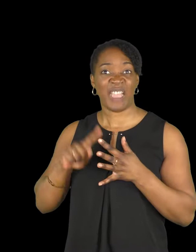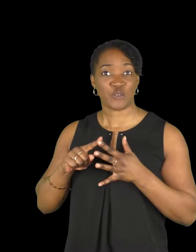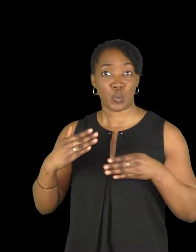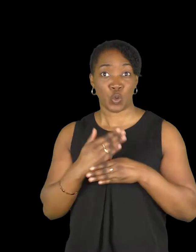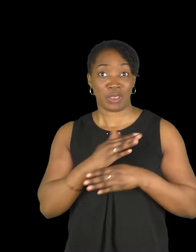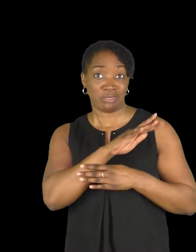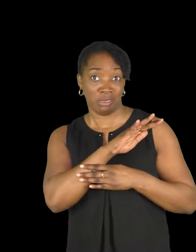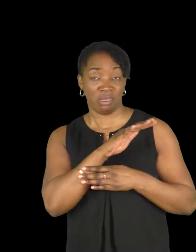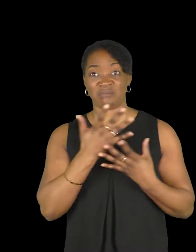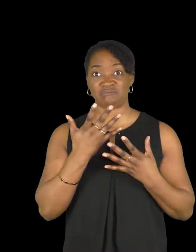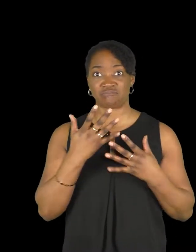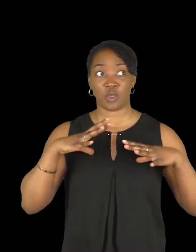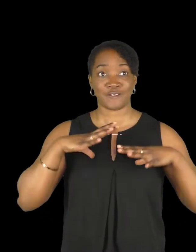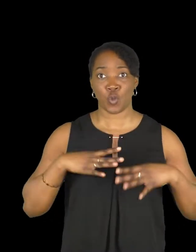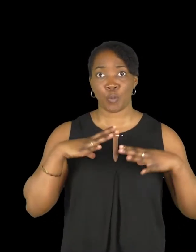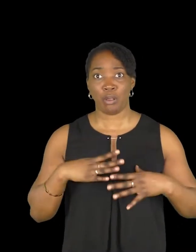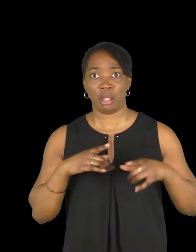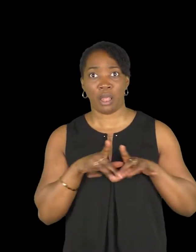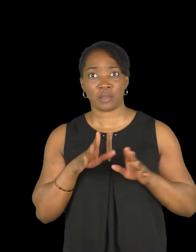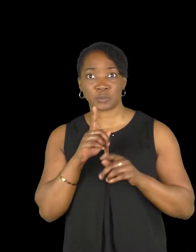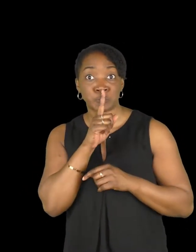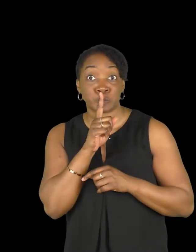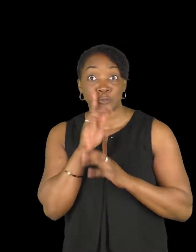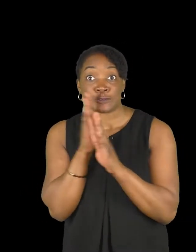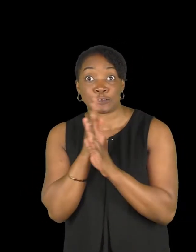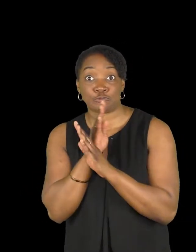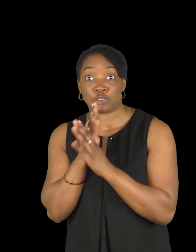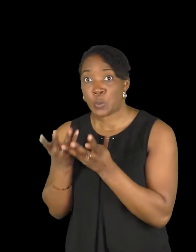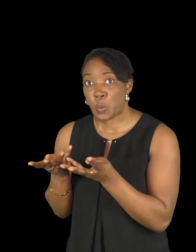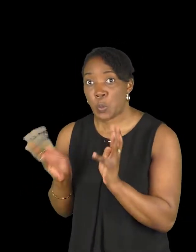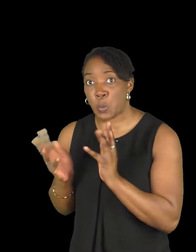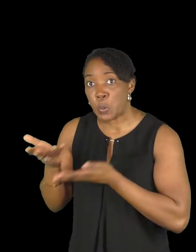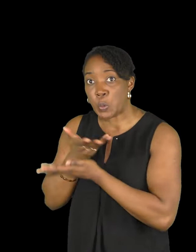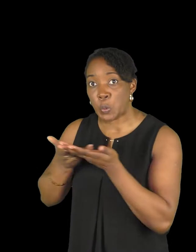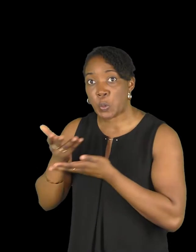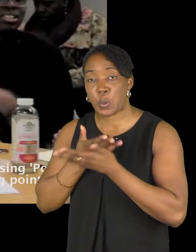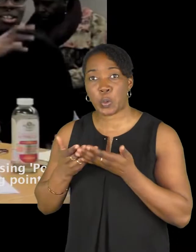there. So they were unofficial, you know, kind of like this ‘fugitive study’ that Fred Moten